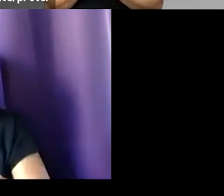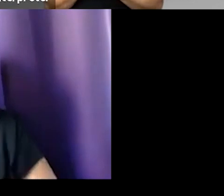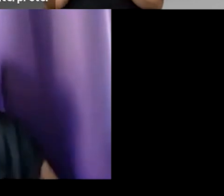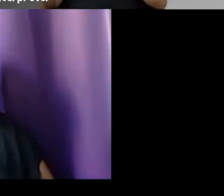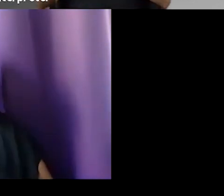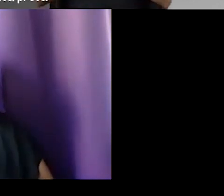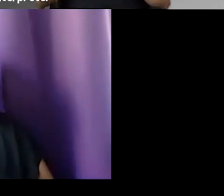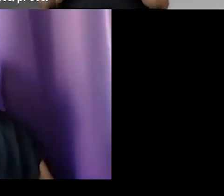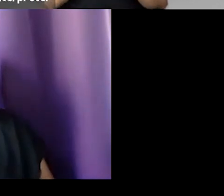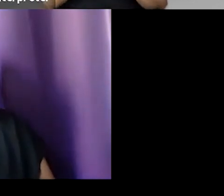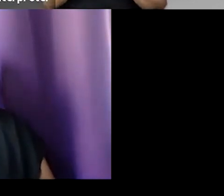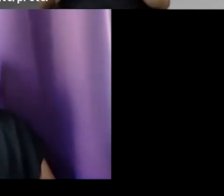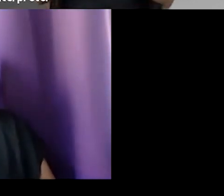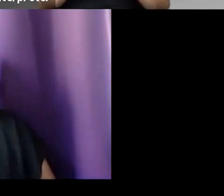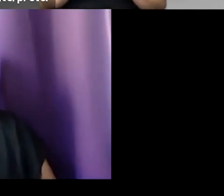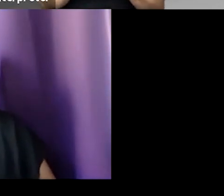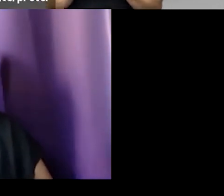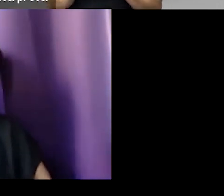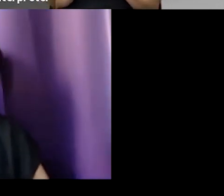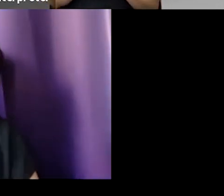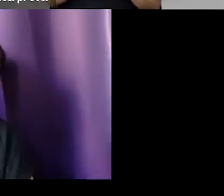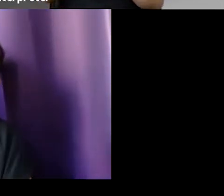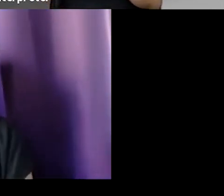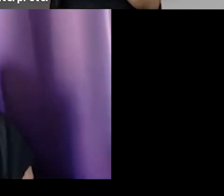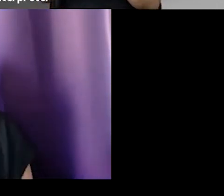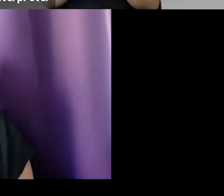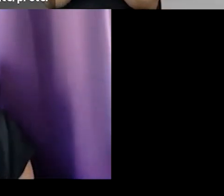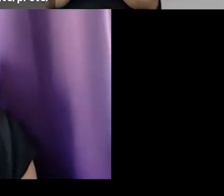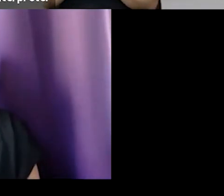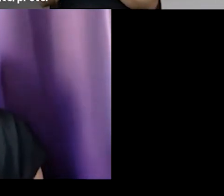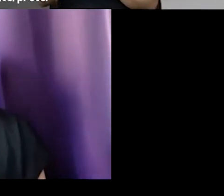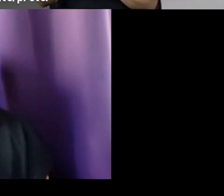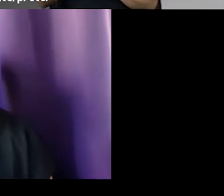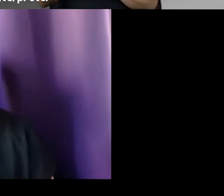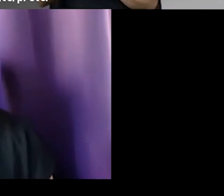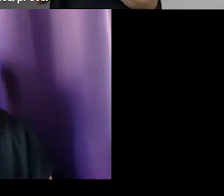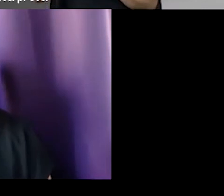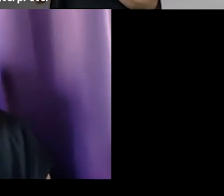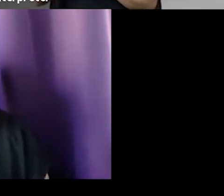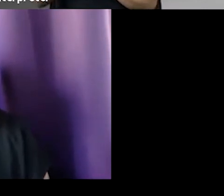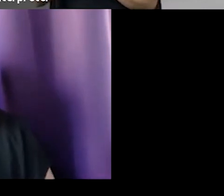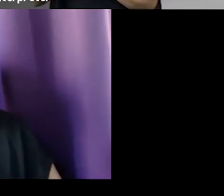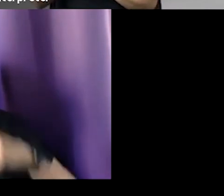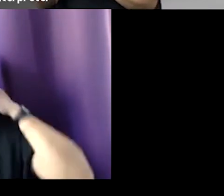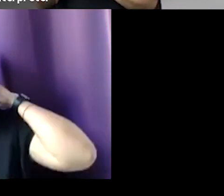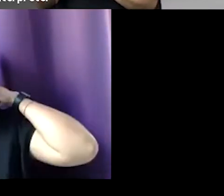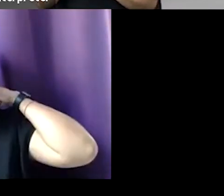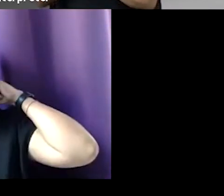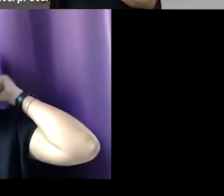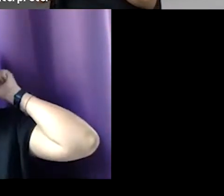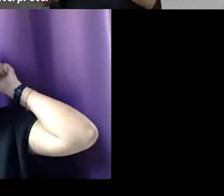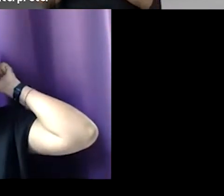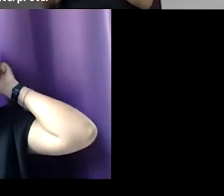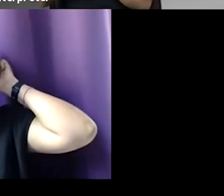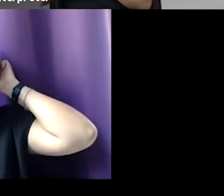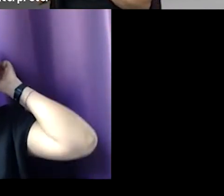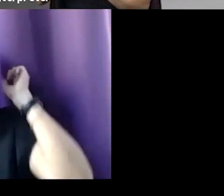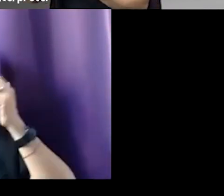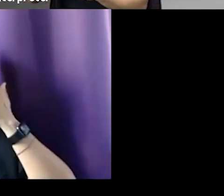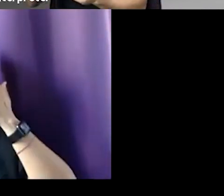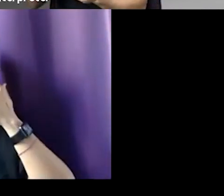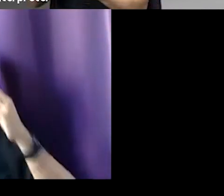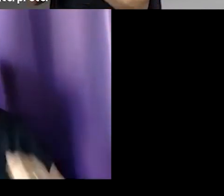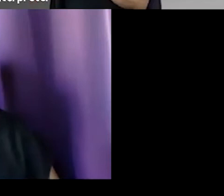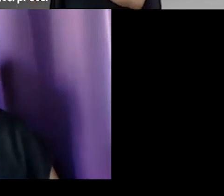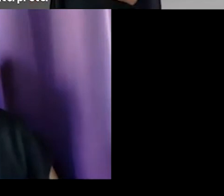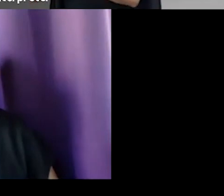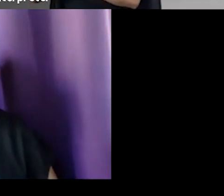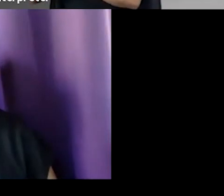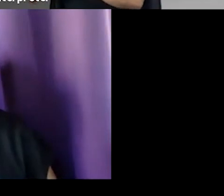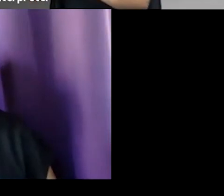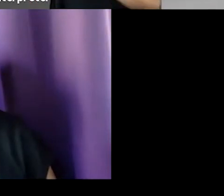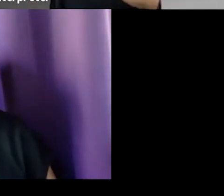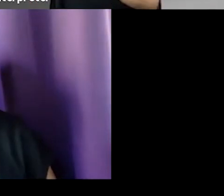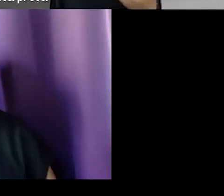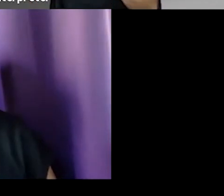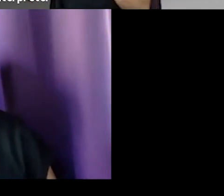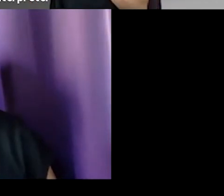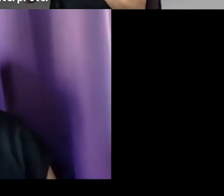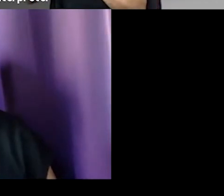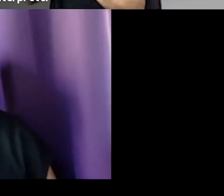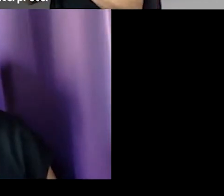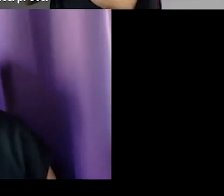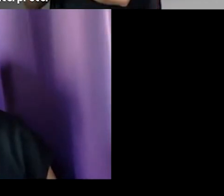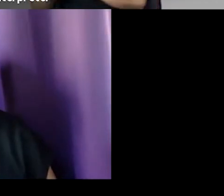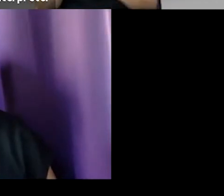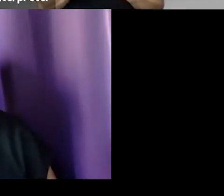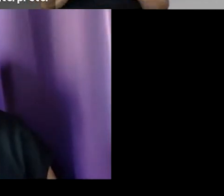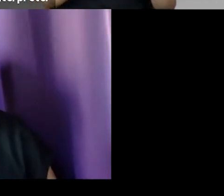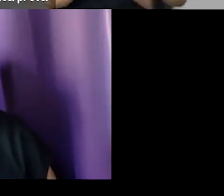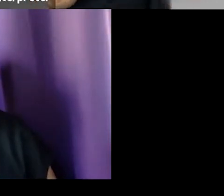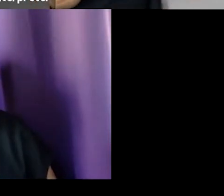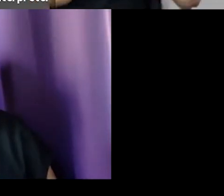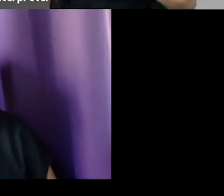comes from this with a guard who asks you mentioned that an example of being colorblind is that the system is trying to protect Healthy People from sick people instead of taking care of sick people so that they can get better and get access to basic amenities.